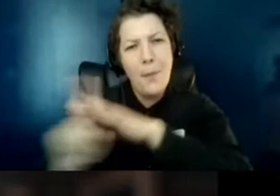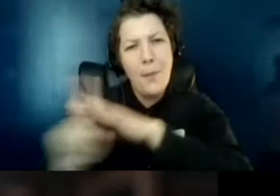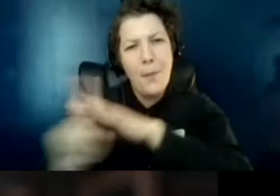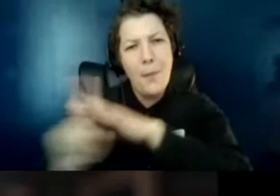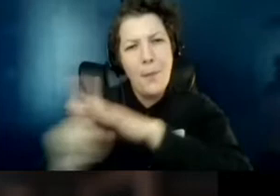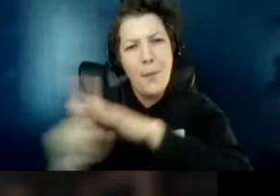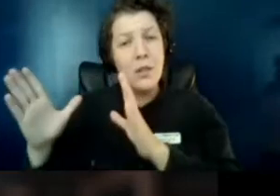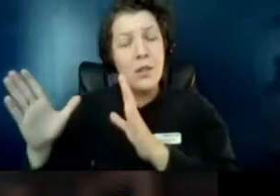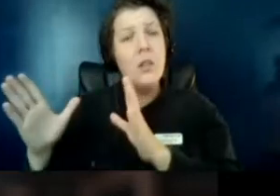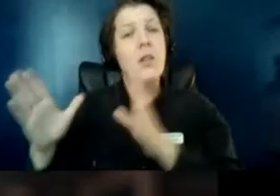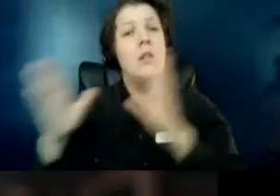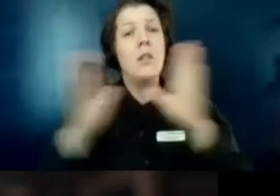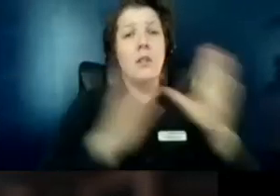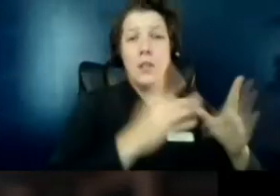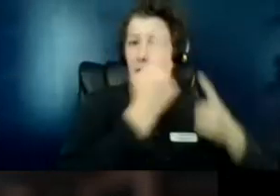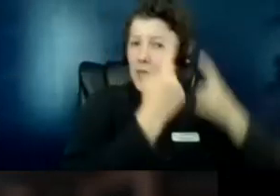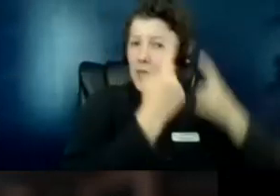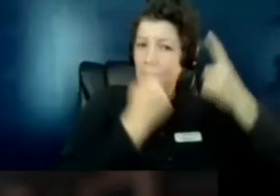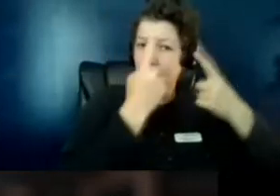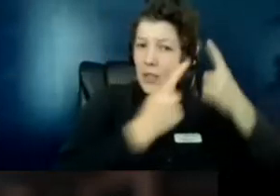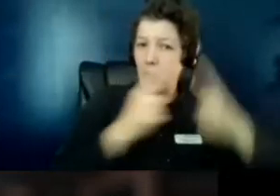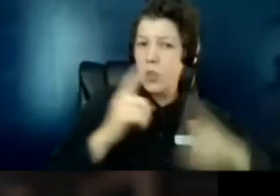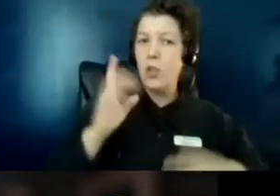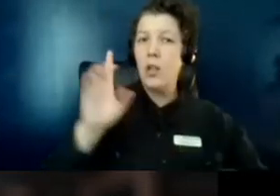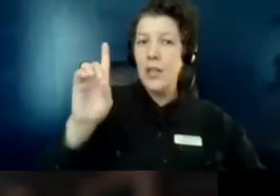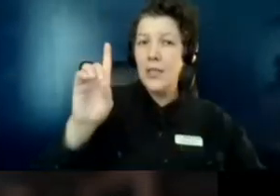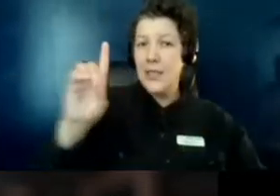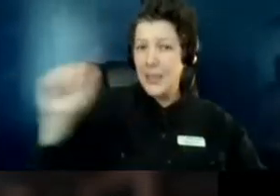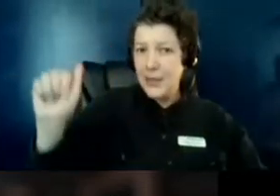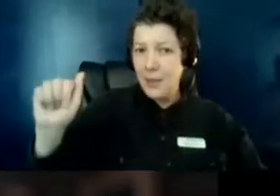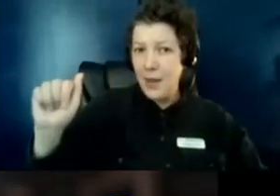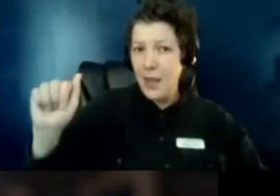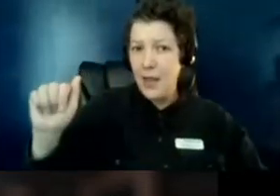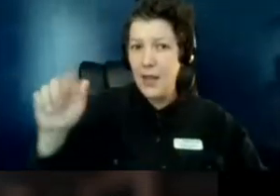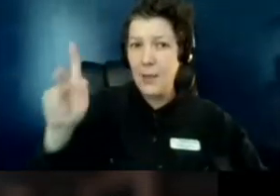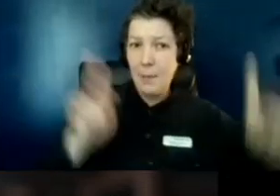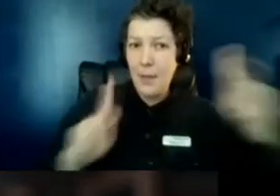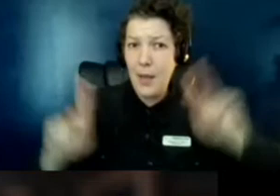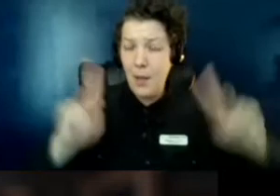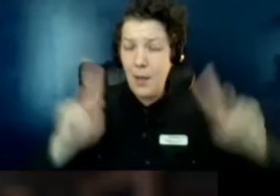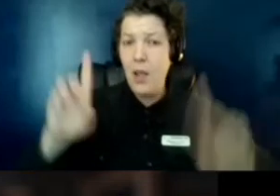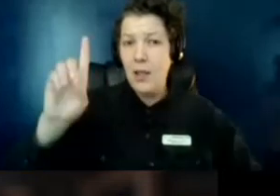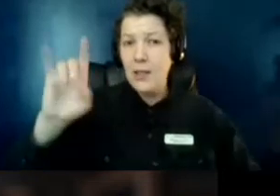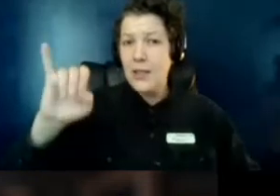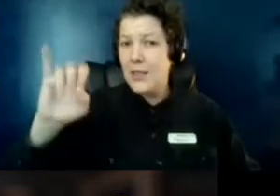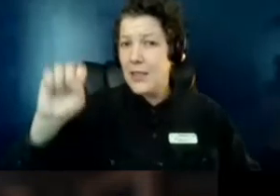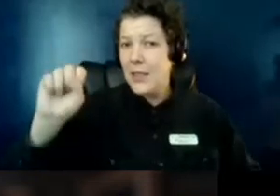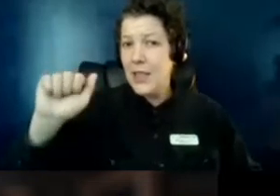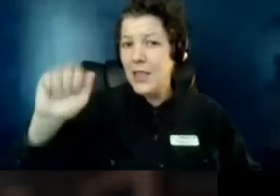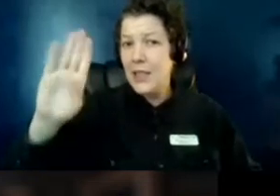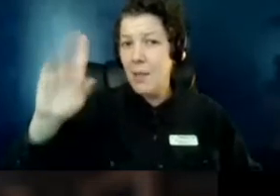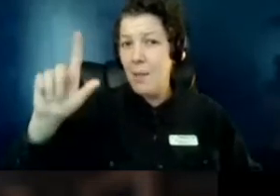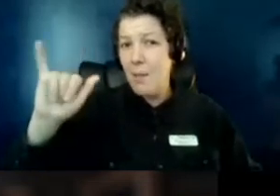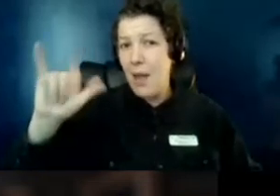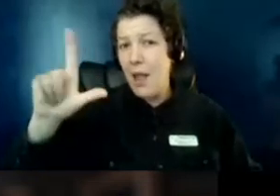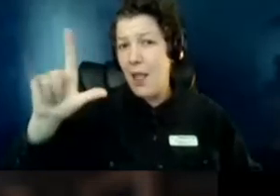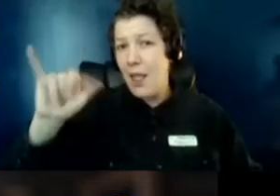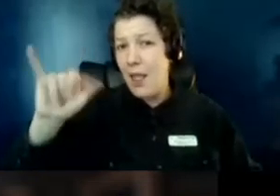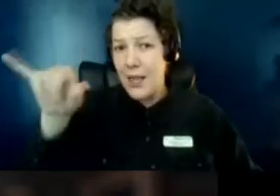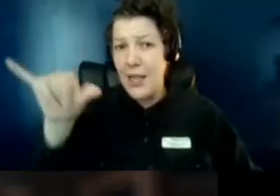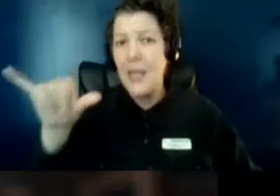disabilities sort of measured on this notion of average. When we think about accommodation,